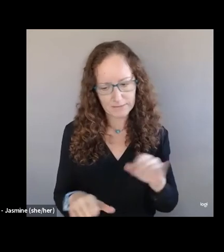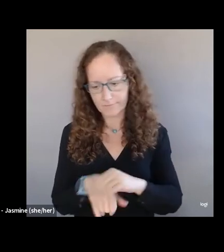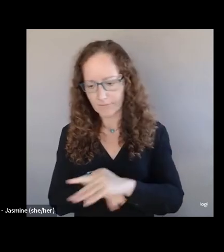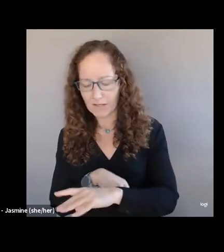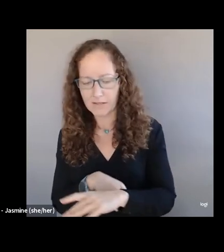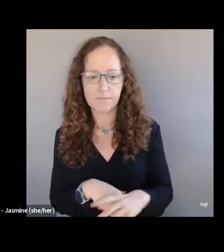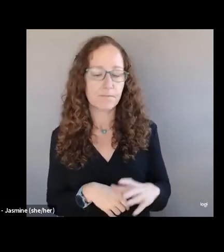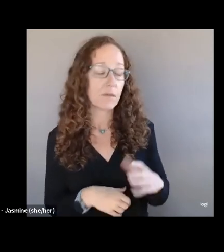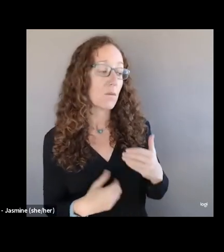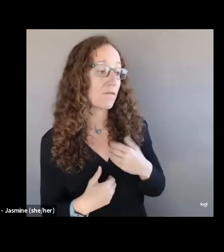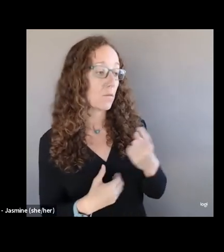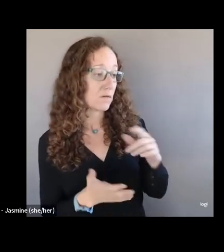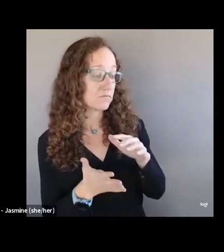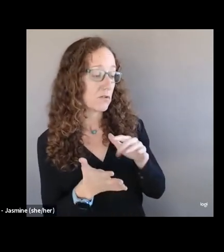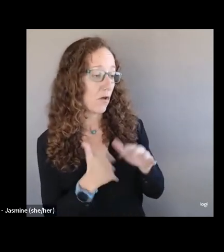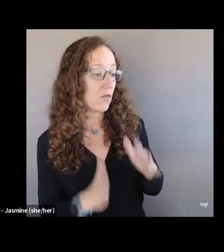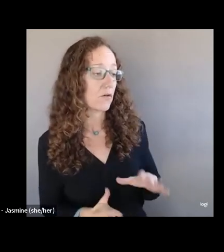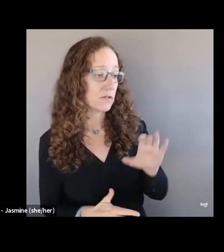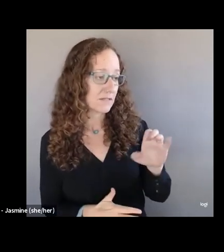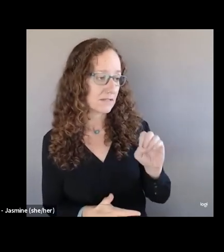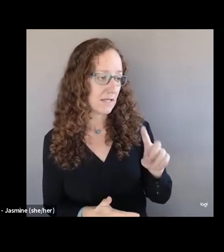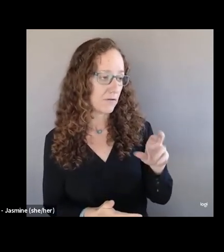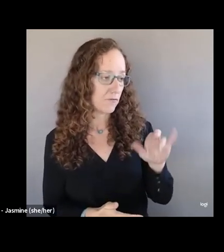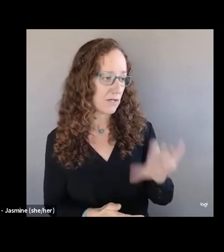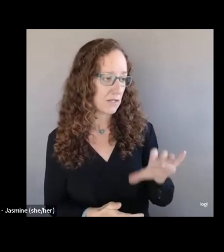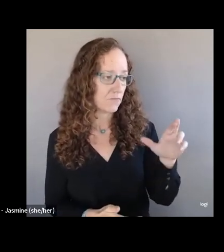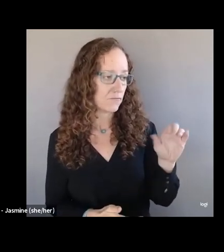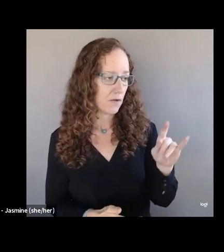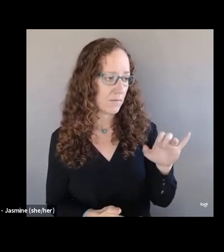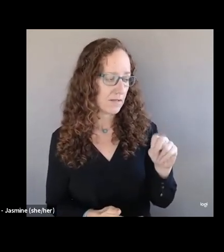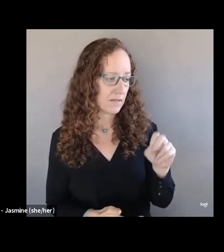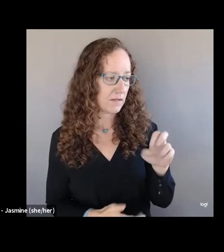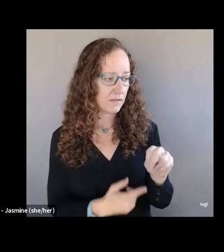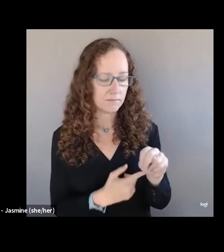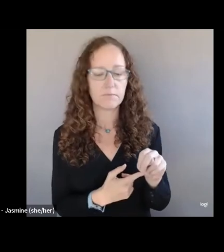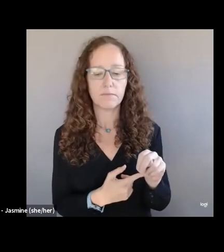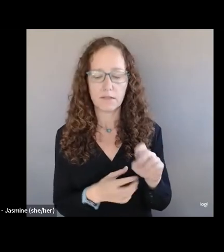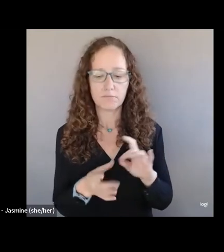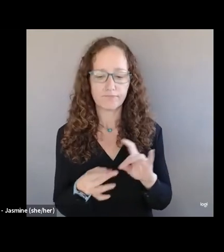sea, wrote, what Marxism is a Western Construction, a